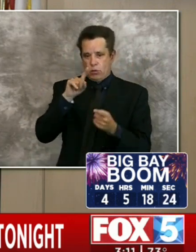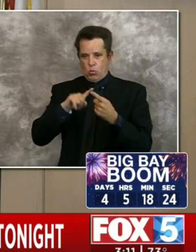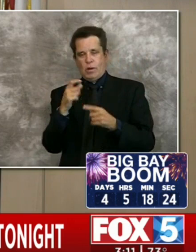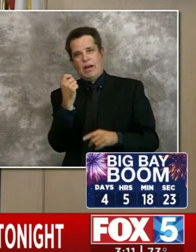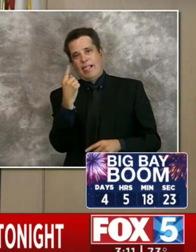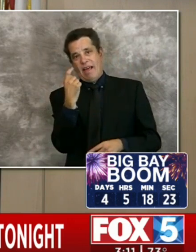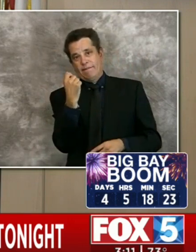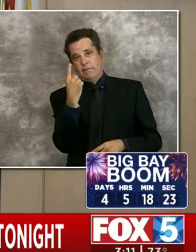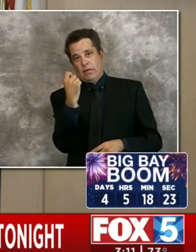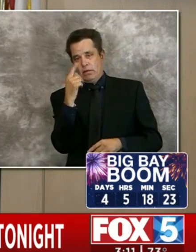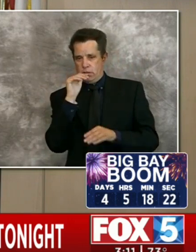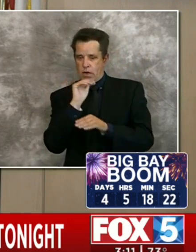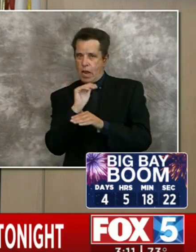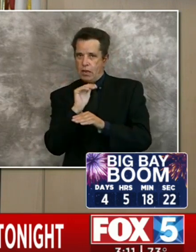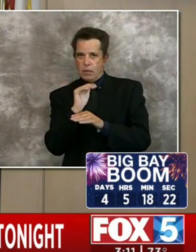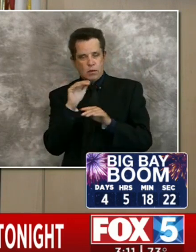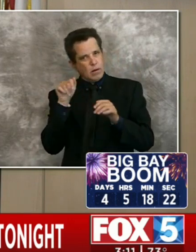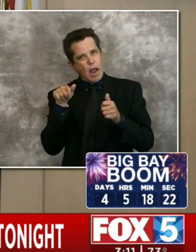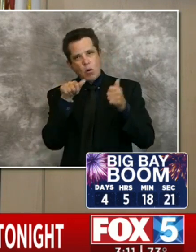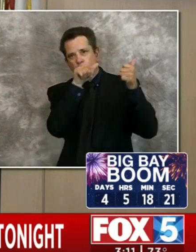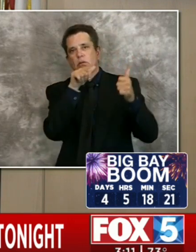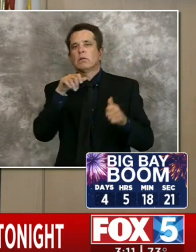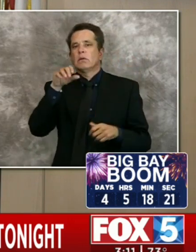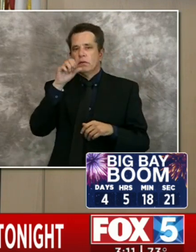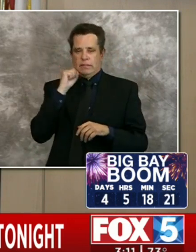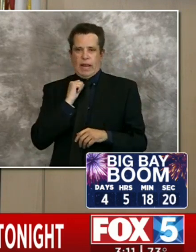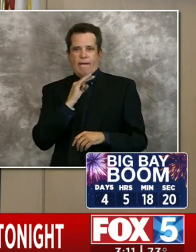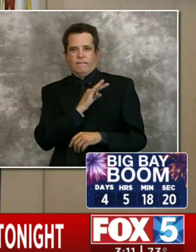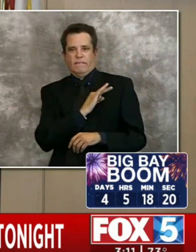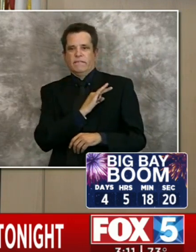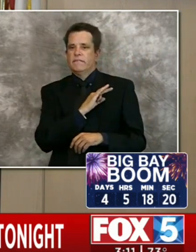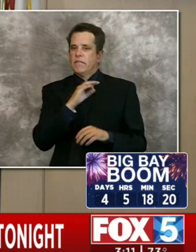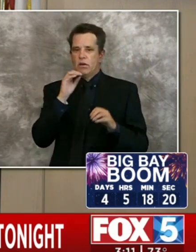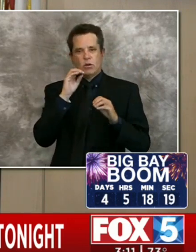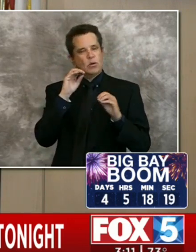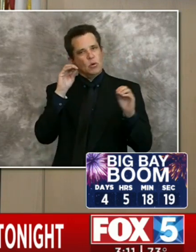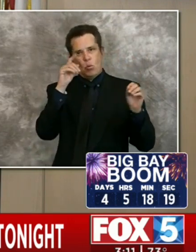00AM EVERY DAY. GUEST ALREADY IN THE FACILITY AT 10:00PM MAY REMAIN IN THE